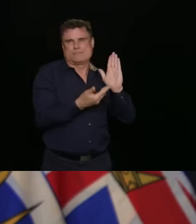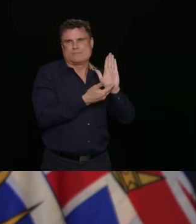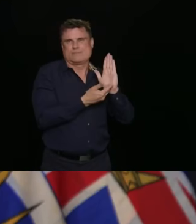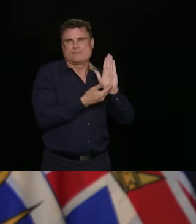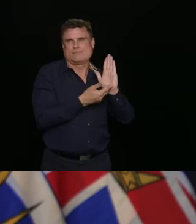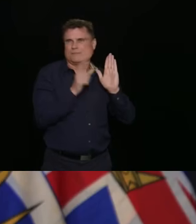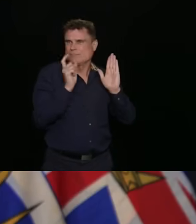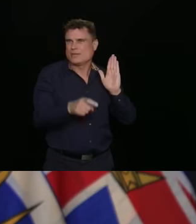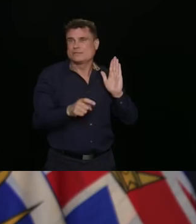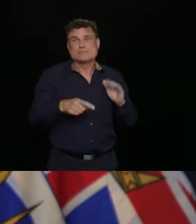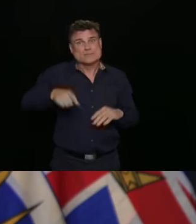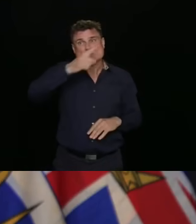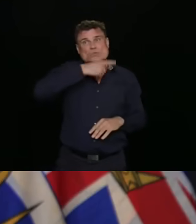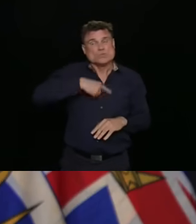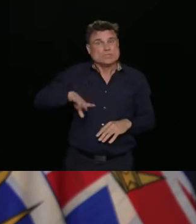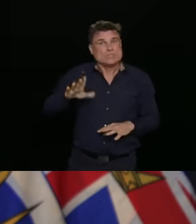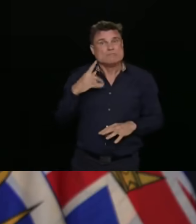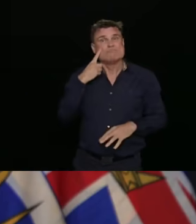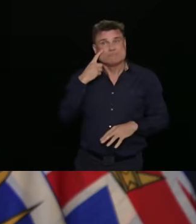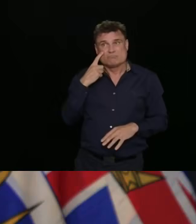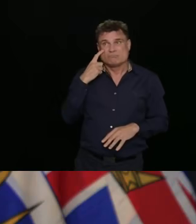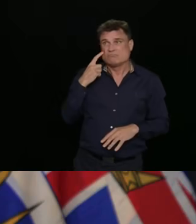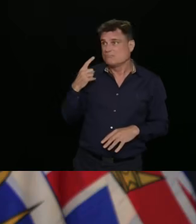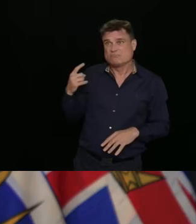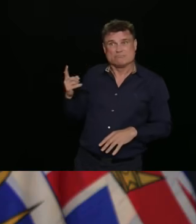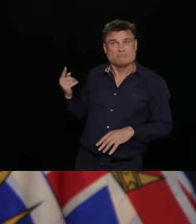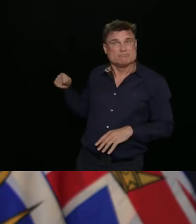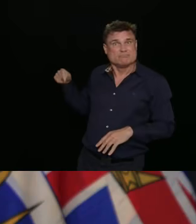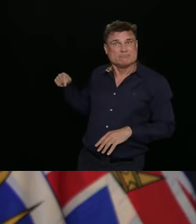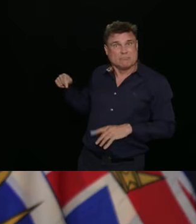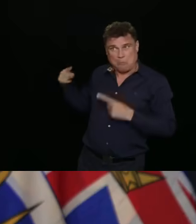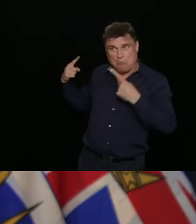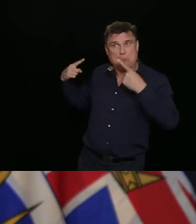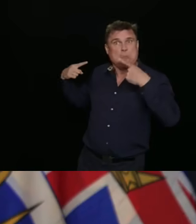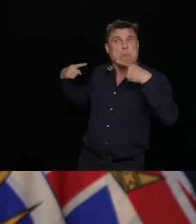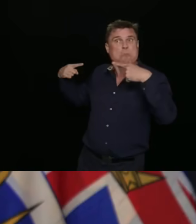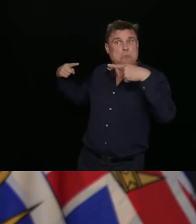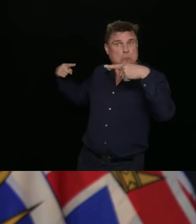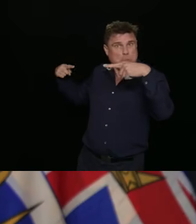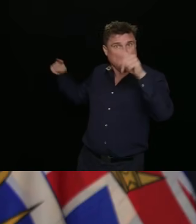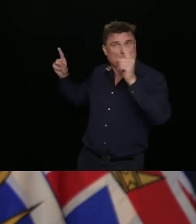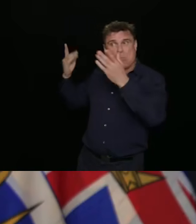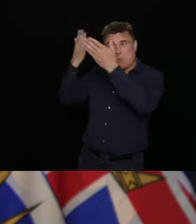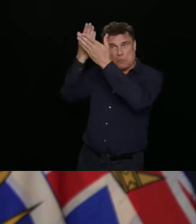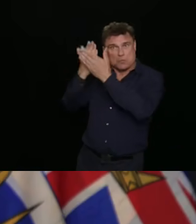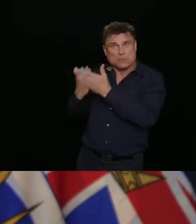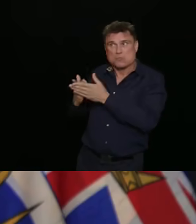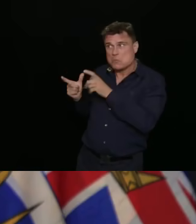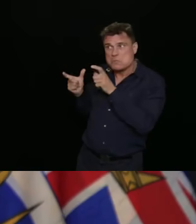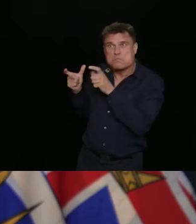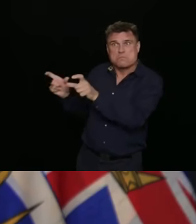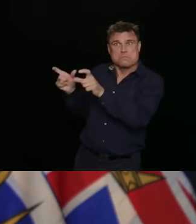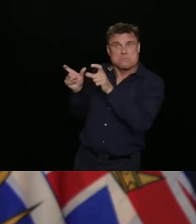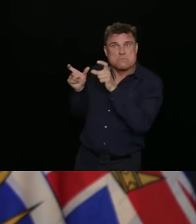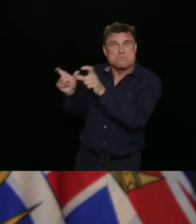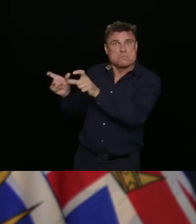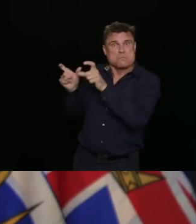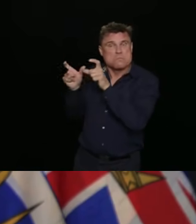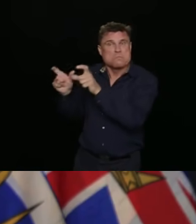missed there? You've mentioned many times that is key to us staying low and slow, as you put it.